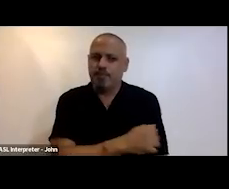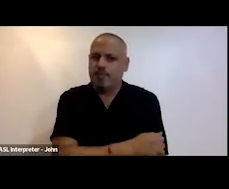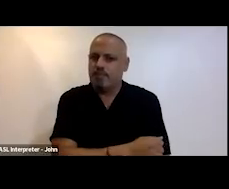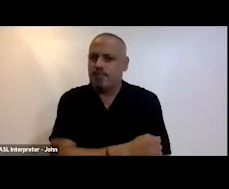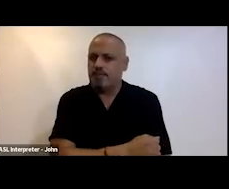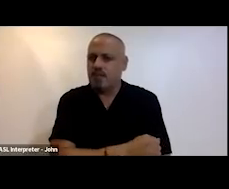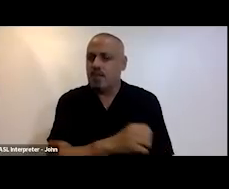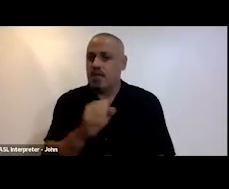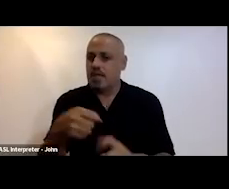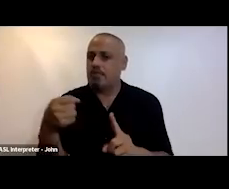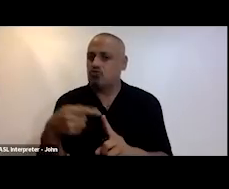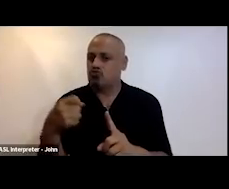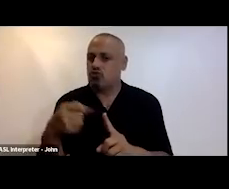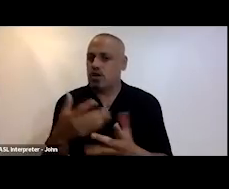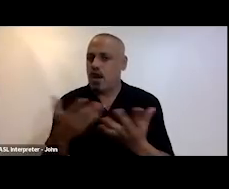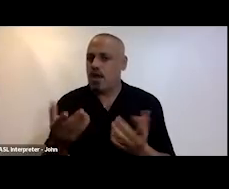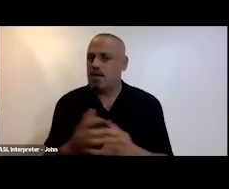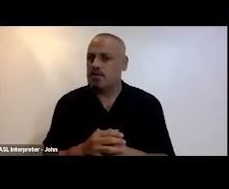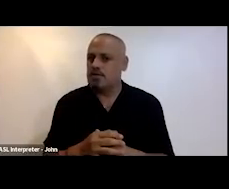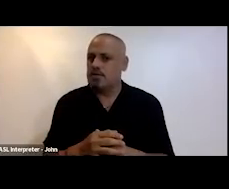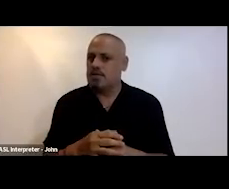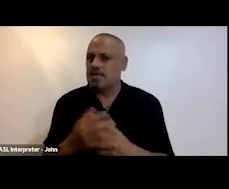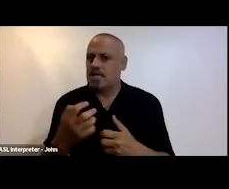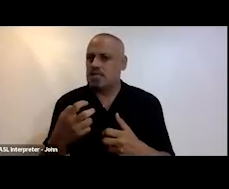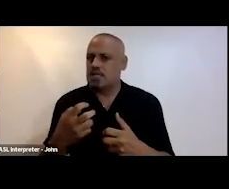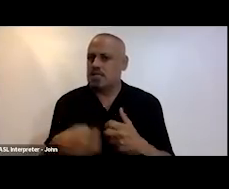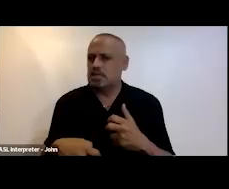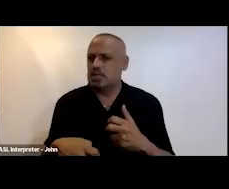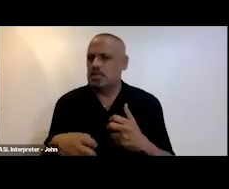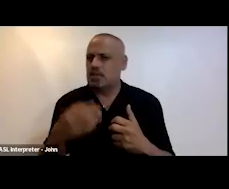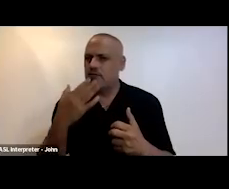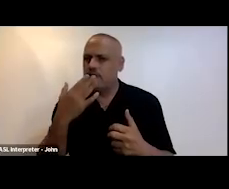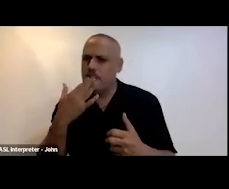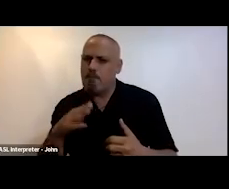They could be triggered a lot by that tough, bad cop approach.